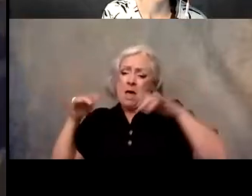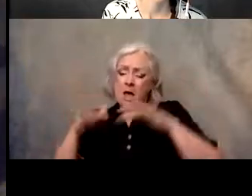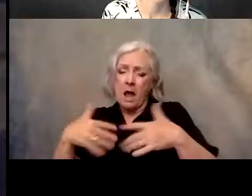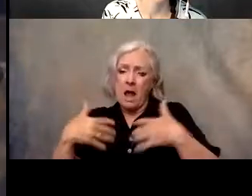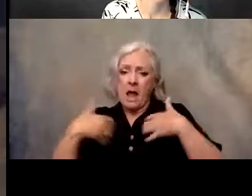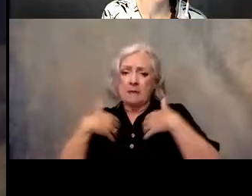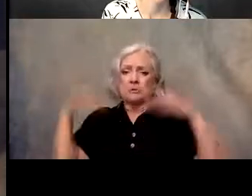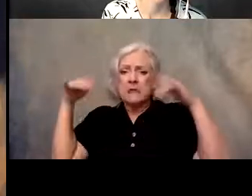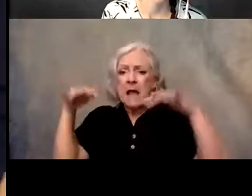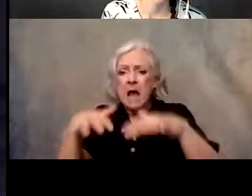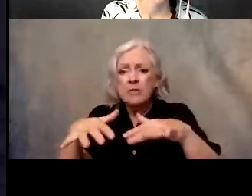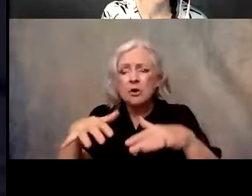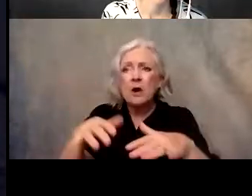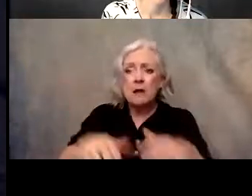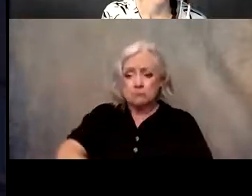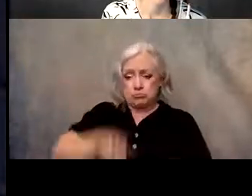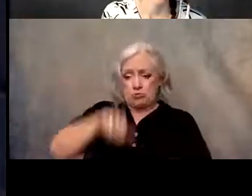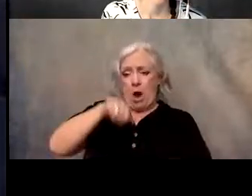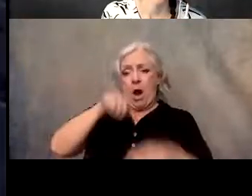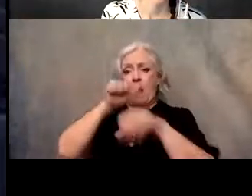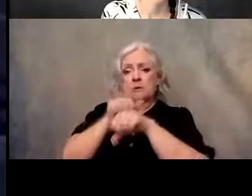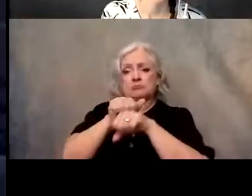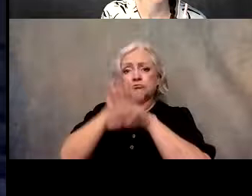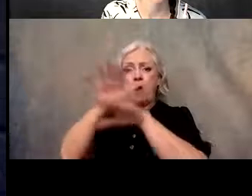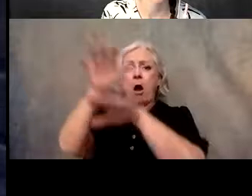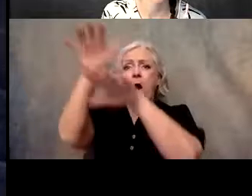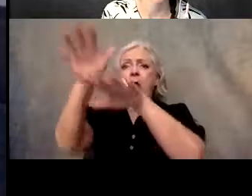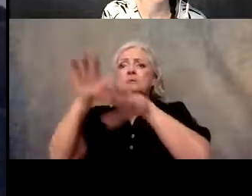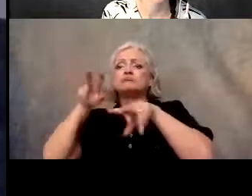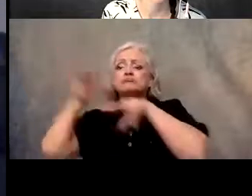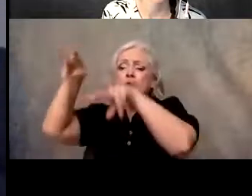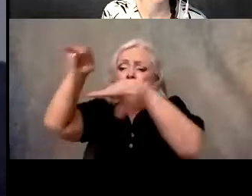Rock, a tall, flat ledge that towers over the rest of the Savannah.